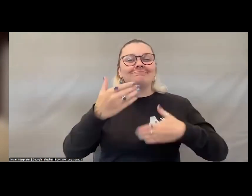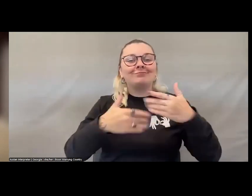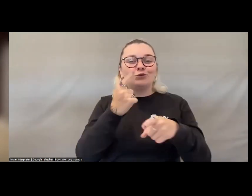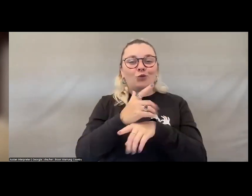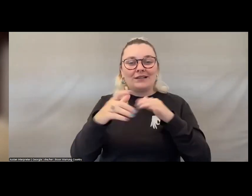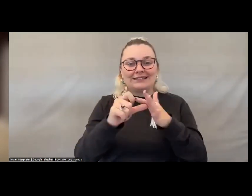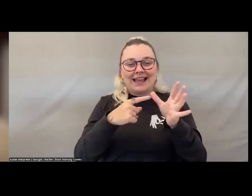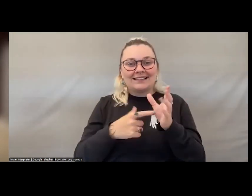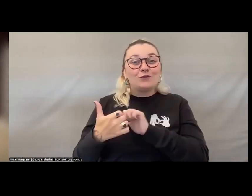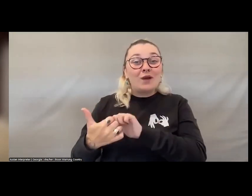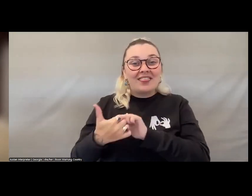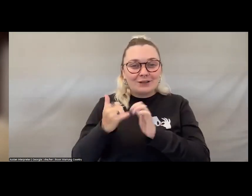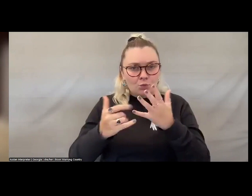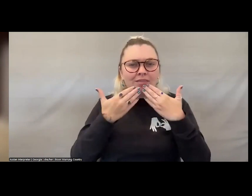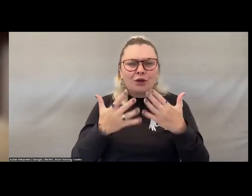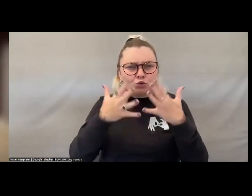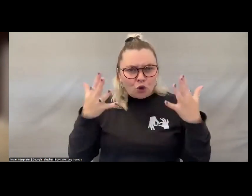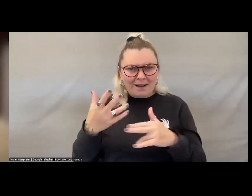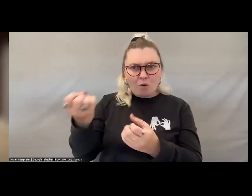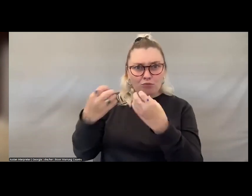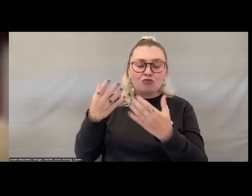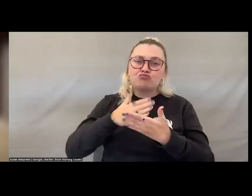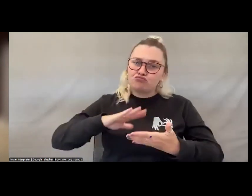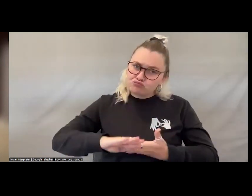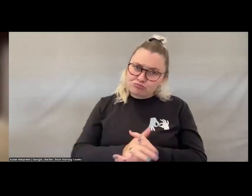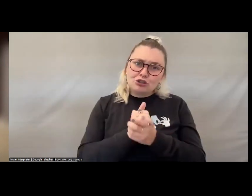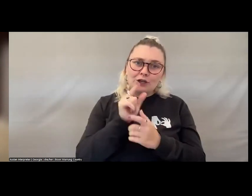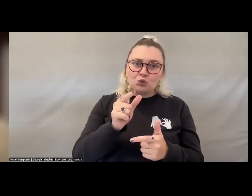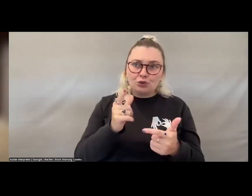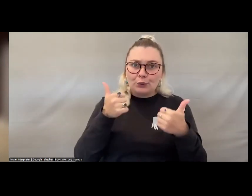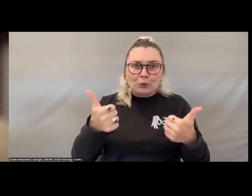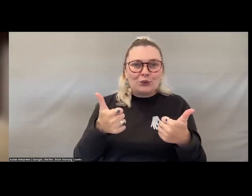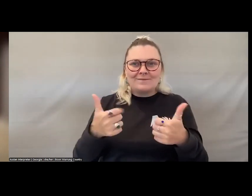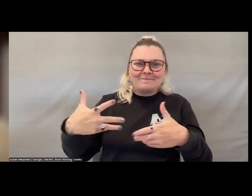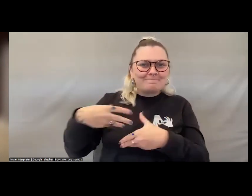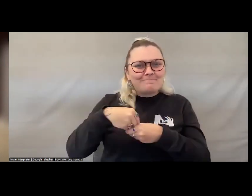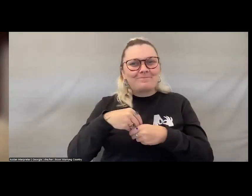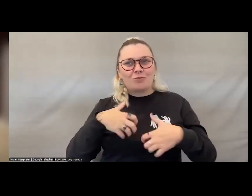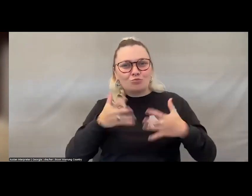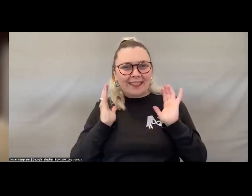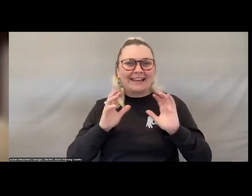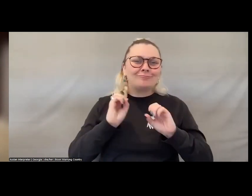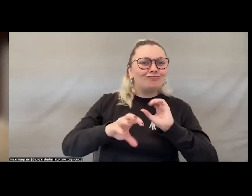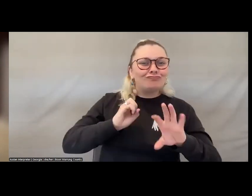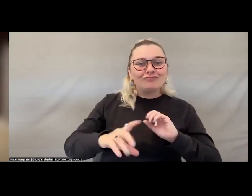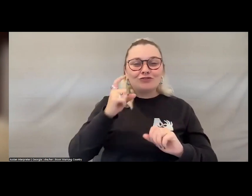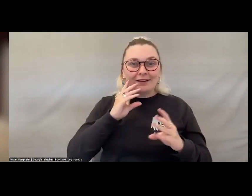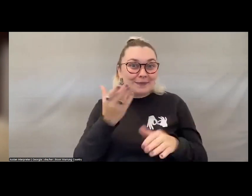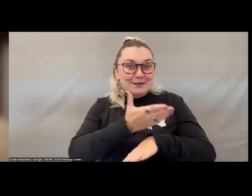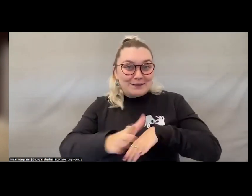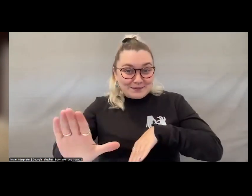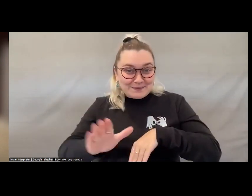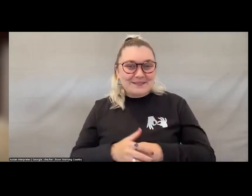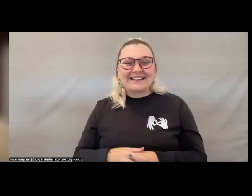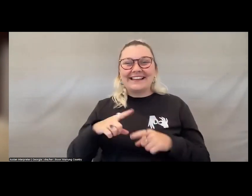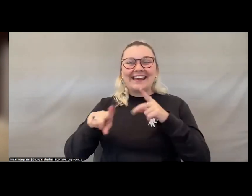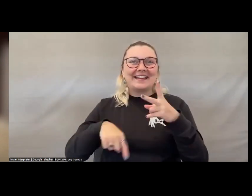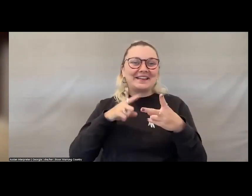together. You so much, I appreciate you being such good sports and trying something new. And working